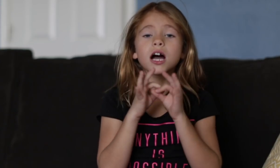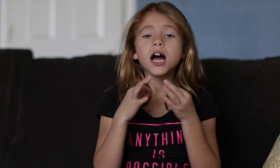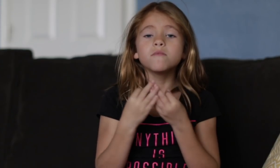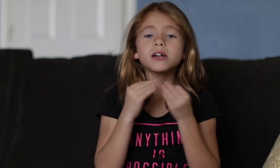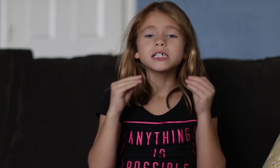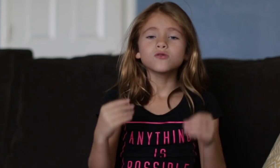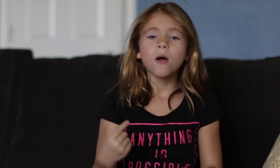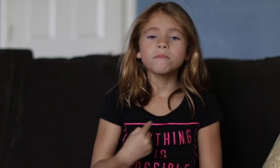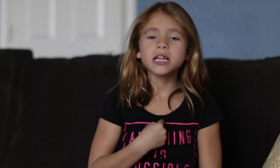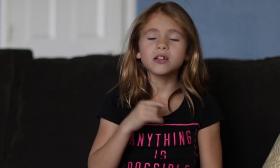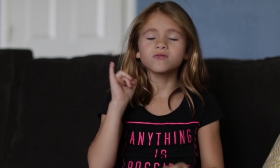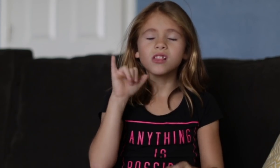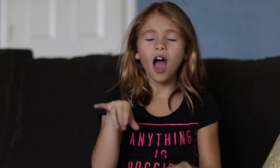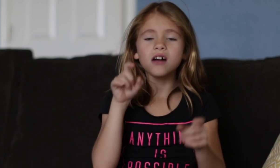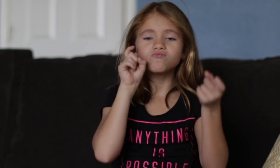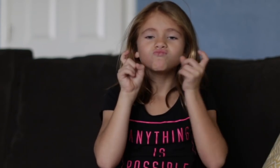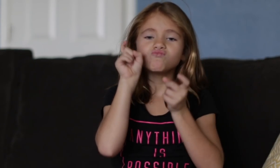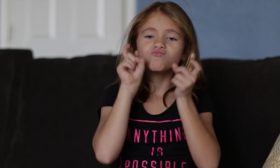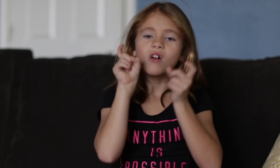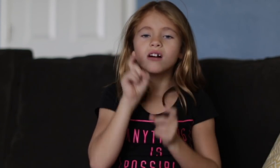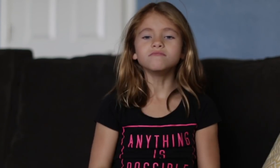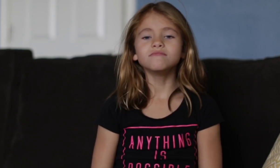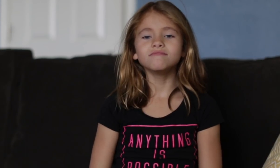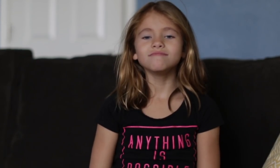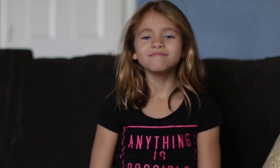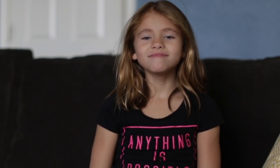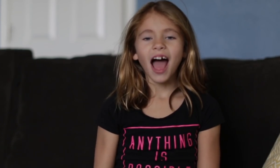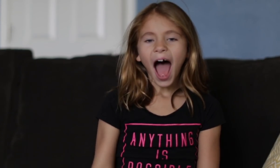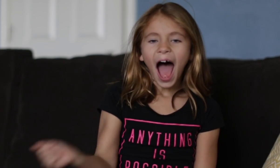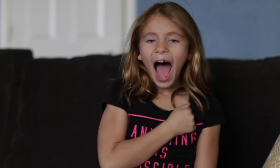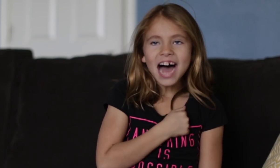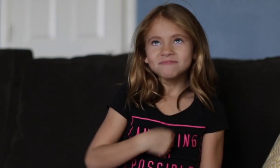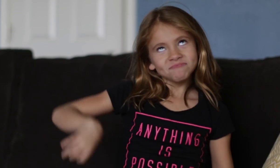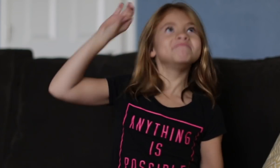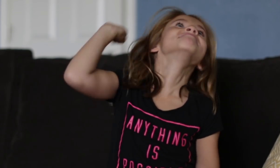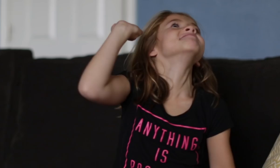Actually, my family taught me how to express my facial expression well. I have an attitude, anyway!!